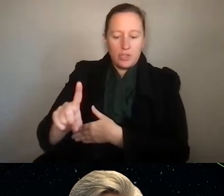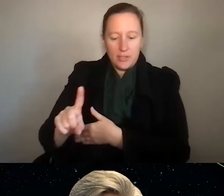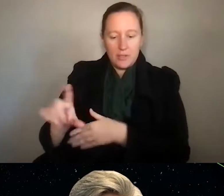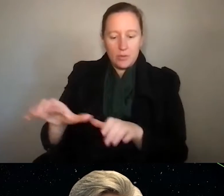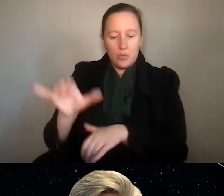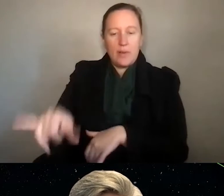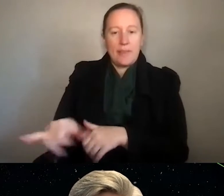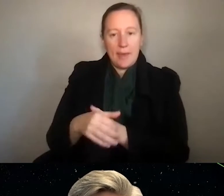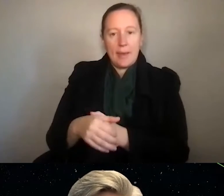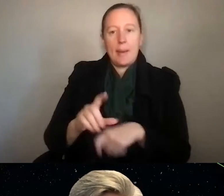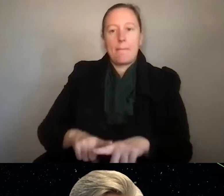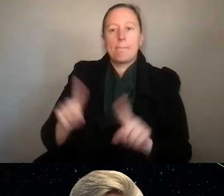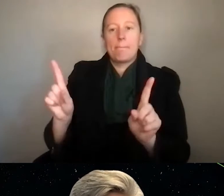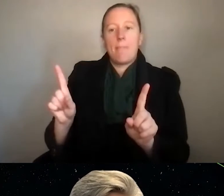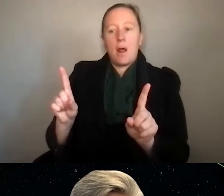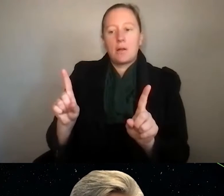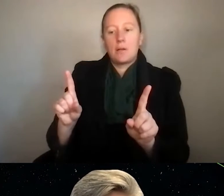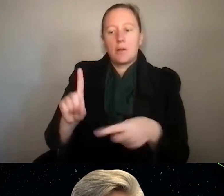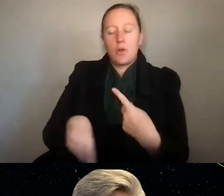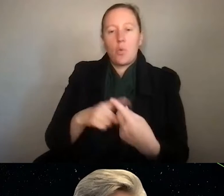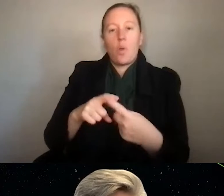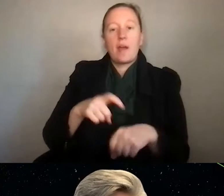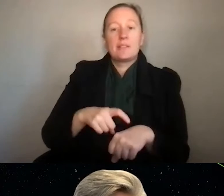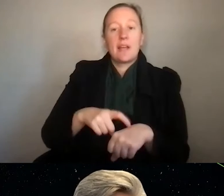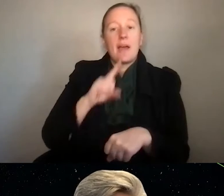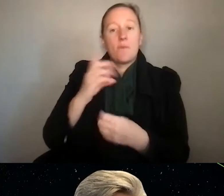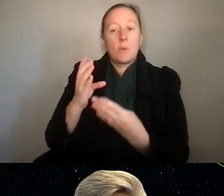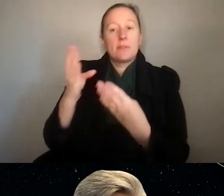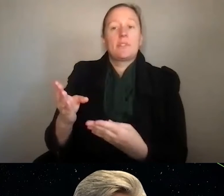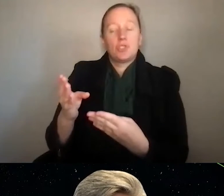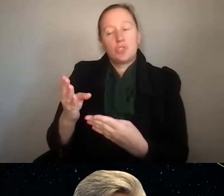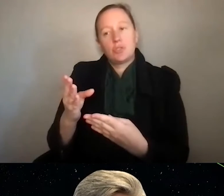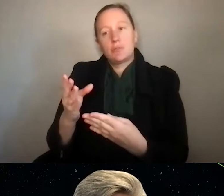But when is the time for submission and putting together your project,